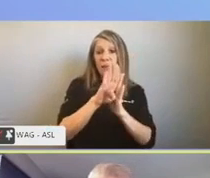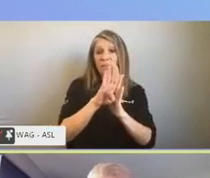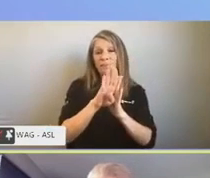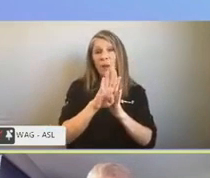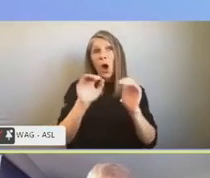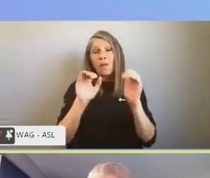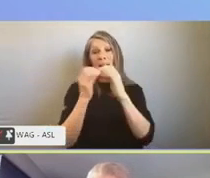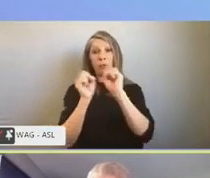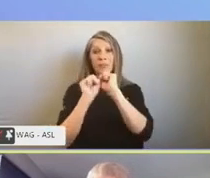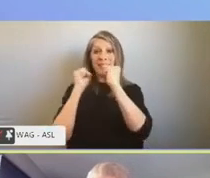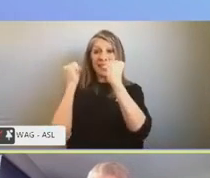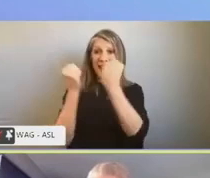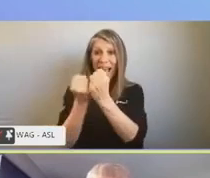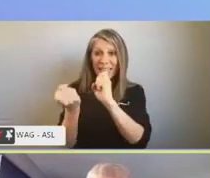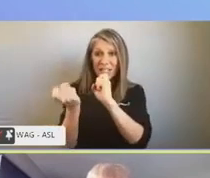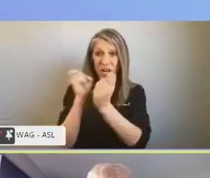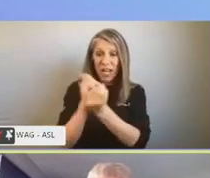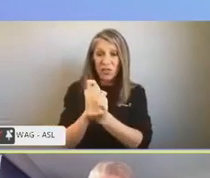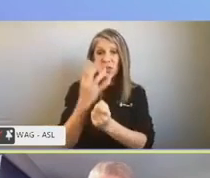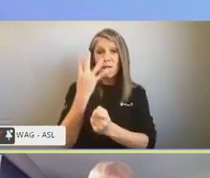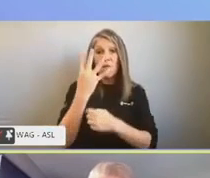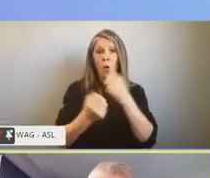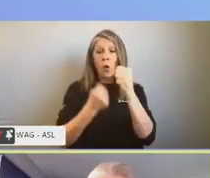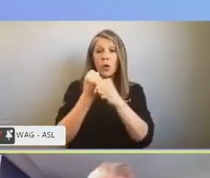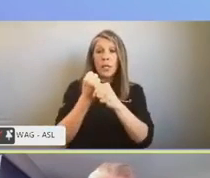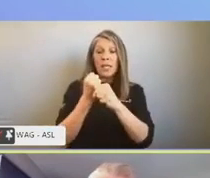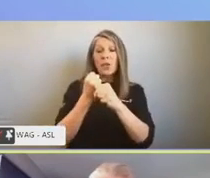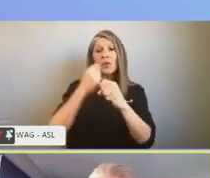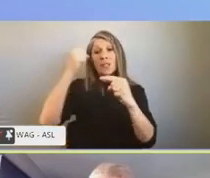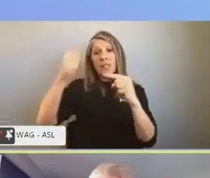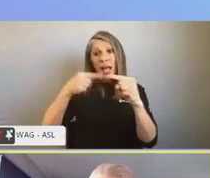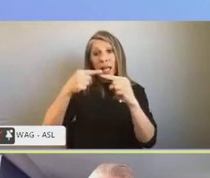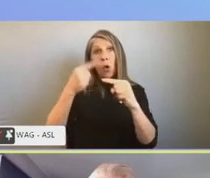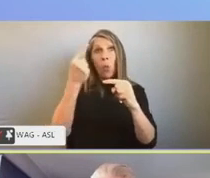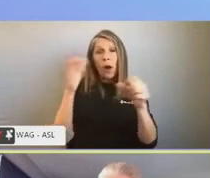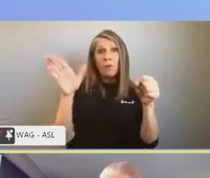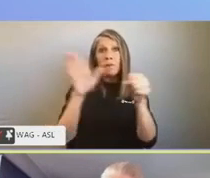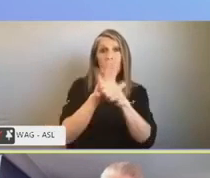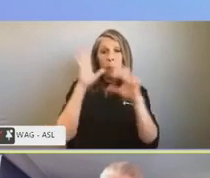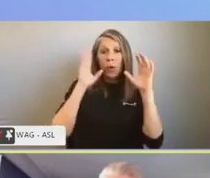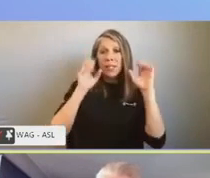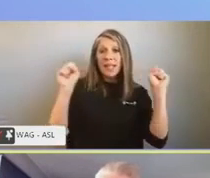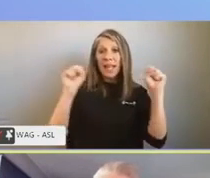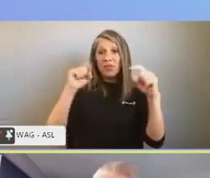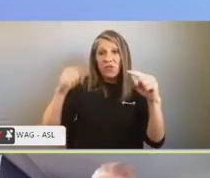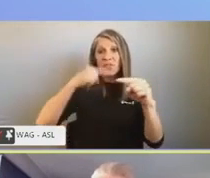system. 4 years is a complete cycle, so if you think about the speed with which technology develops compared